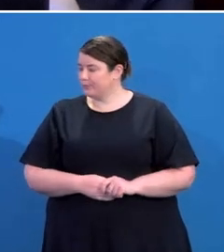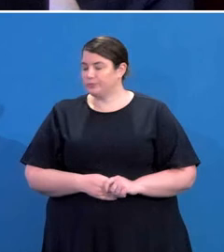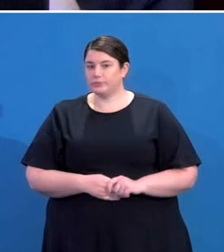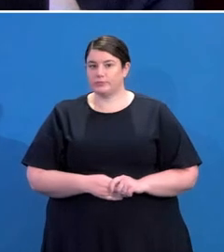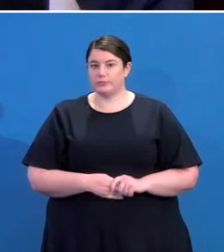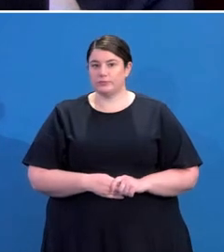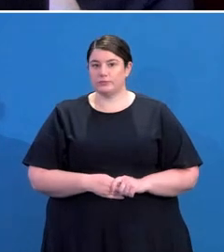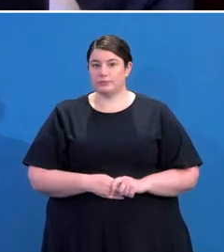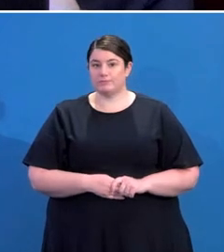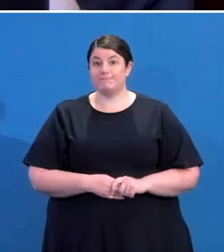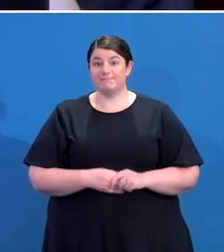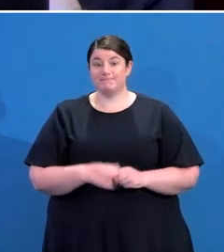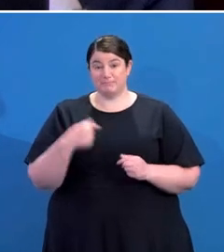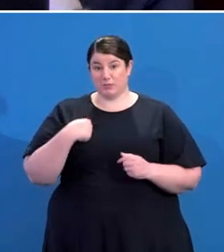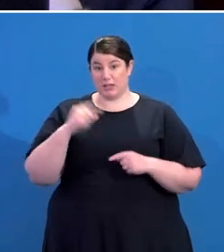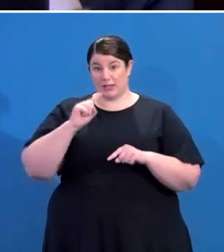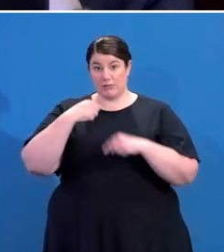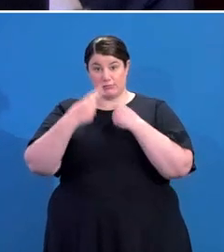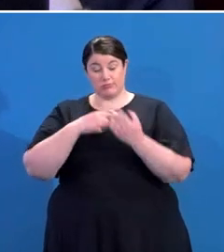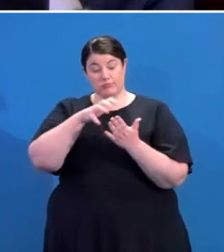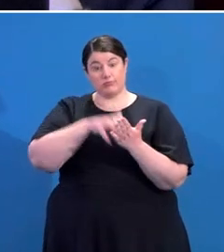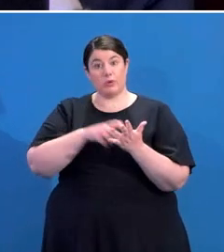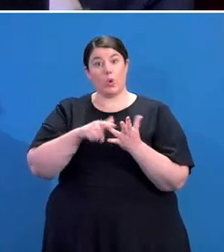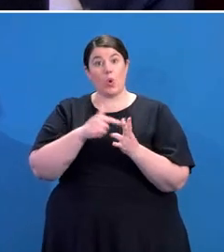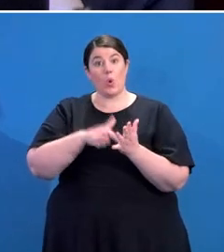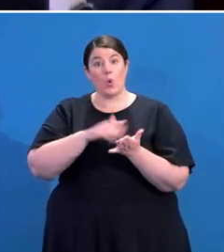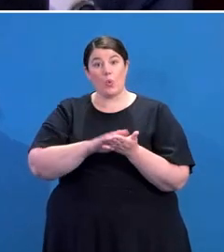I will read you the oath. At the end, please say yes or I do.